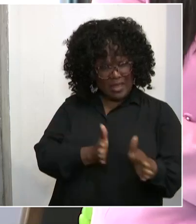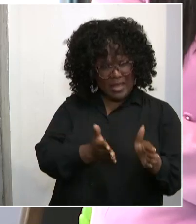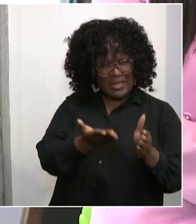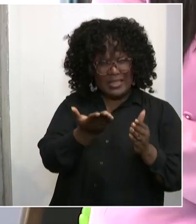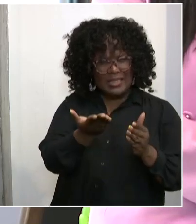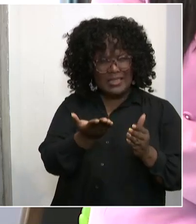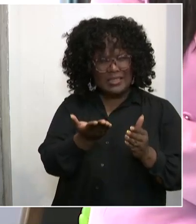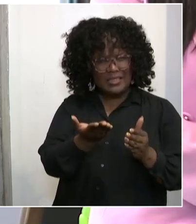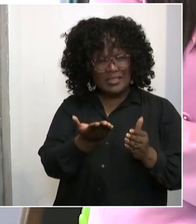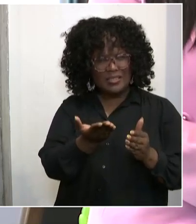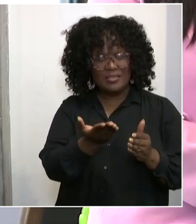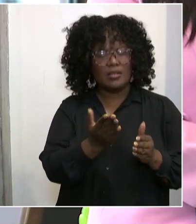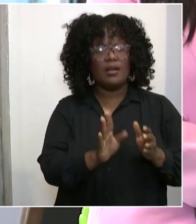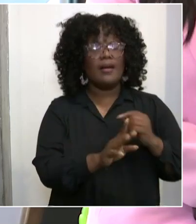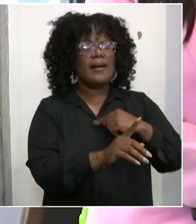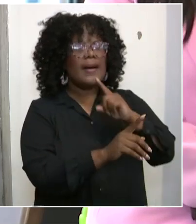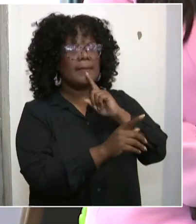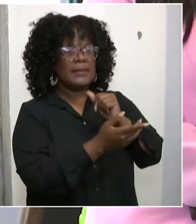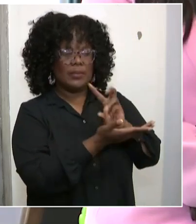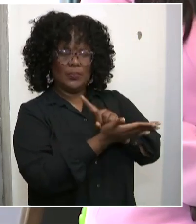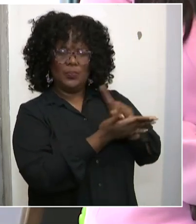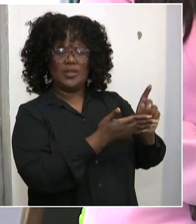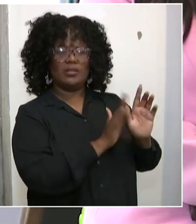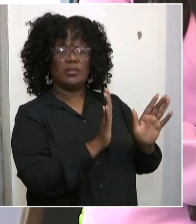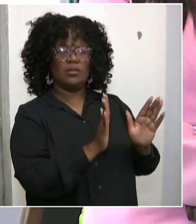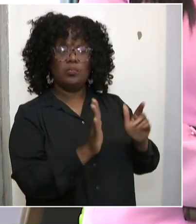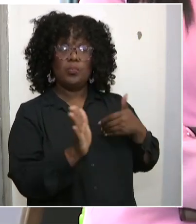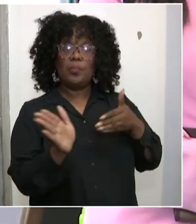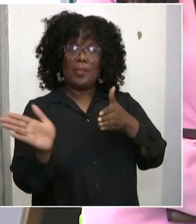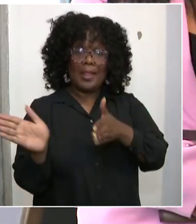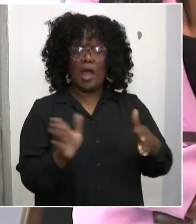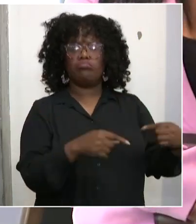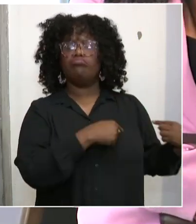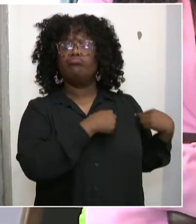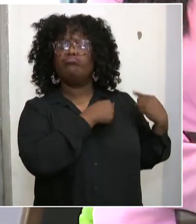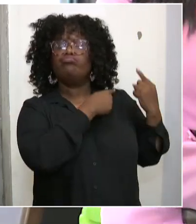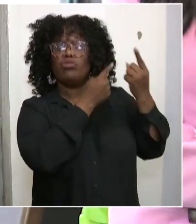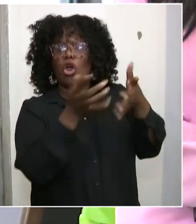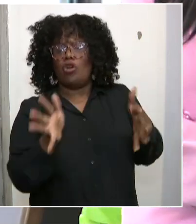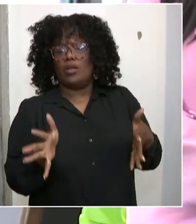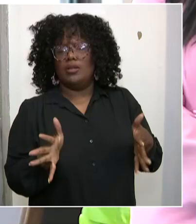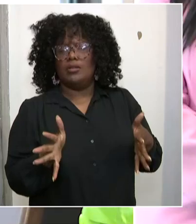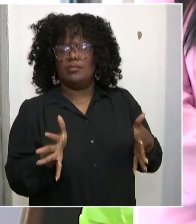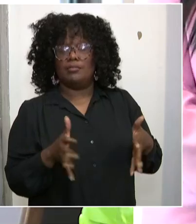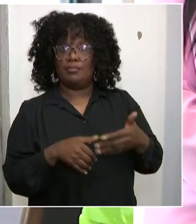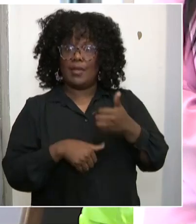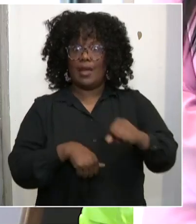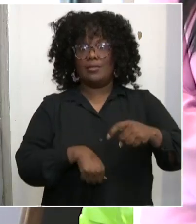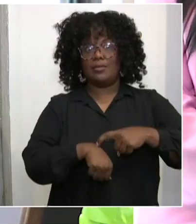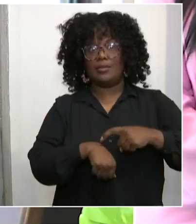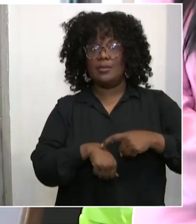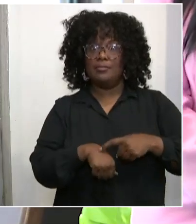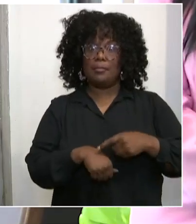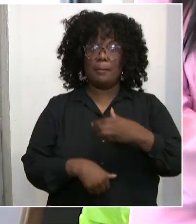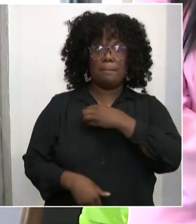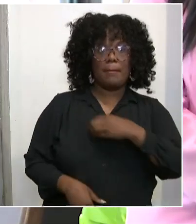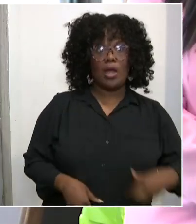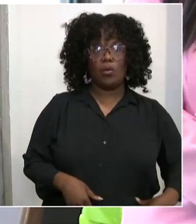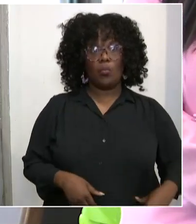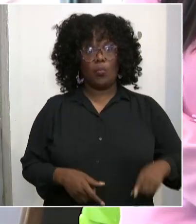and I have to to say this while anytime you're the mayor and you have thousands of people, you got a lot of movements, uh,